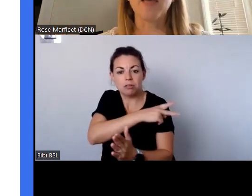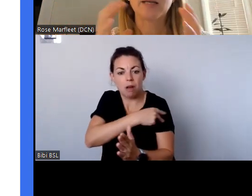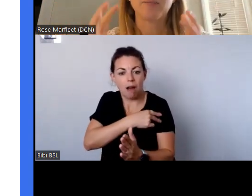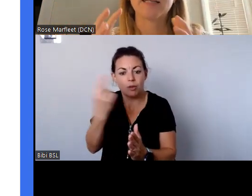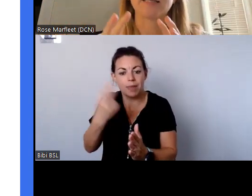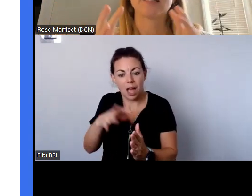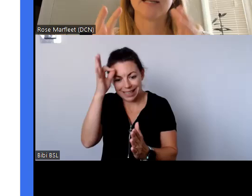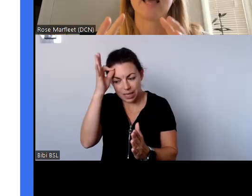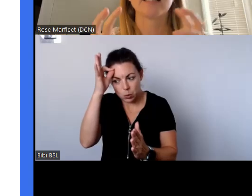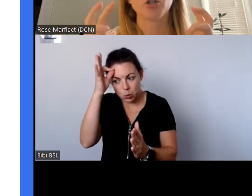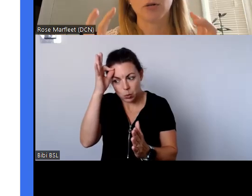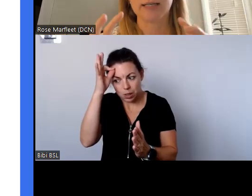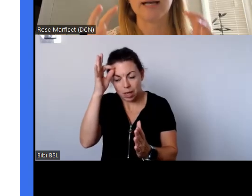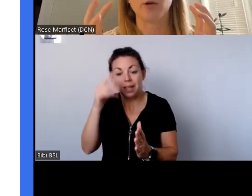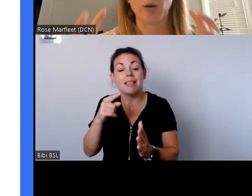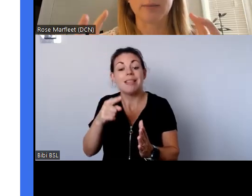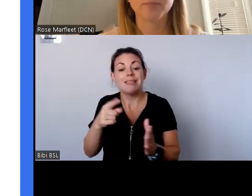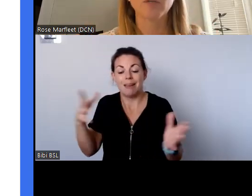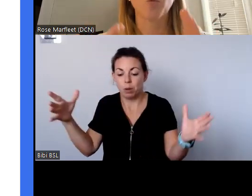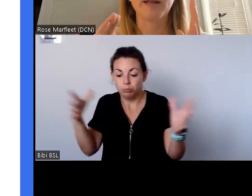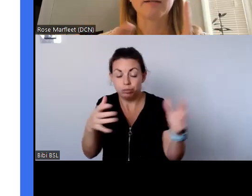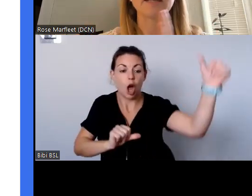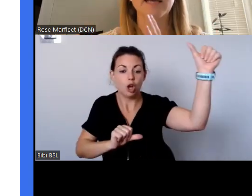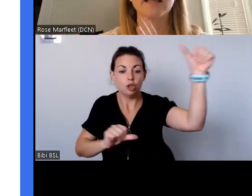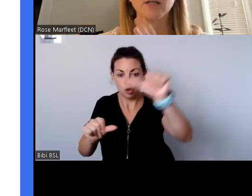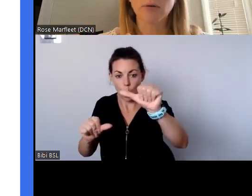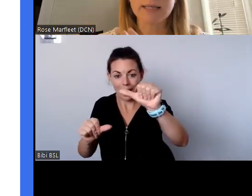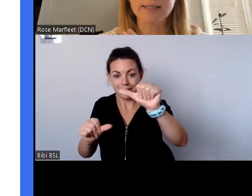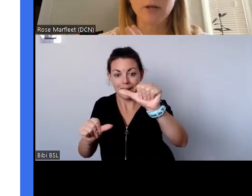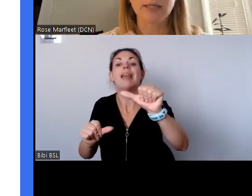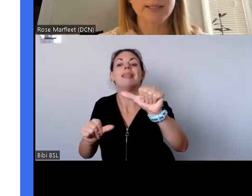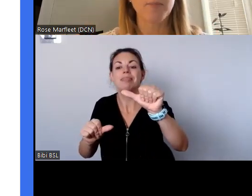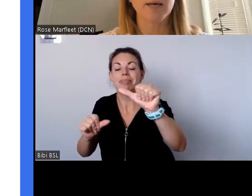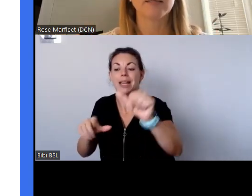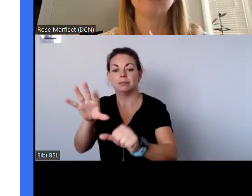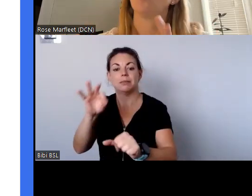They're going to meet to select a shortlist and a winner. We'll be announcing the longlist in early December.